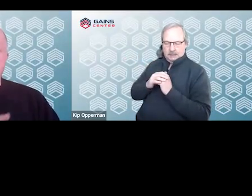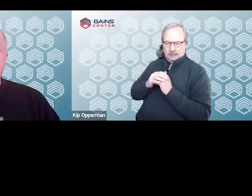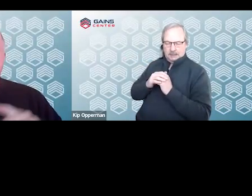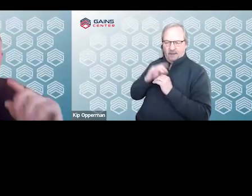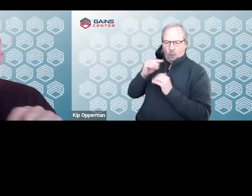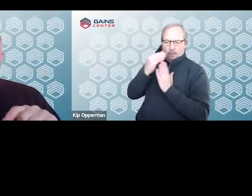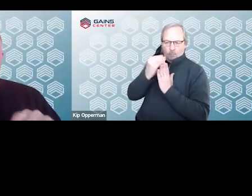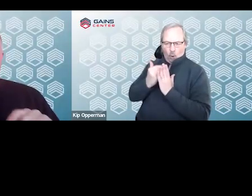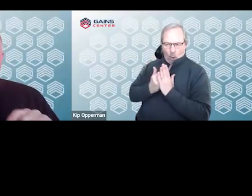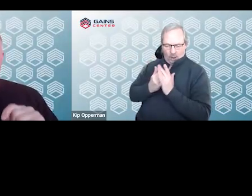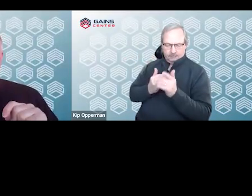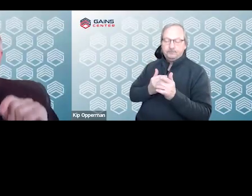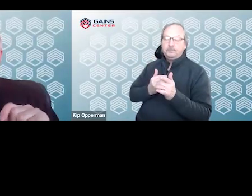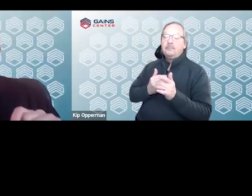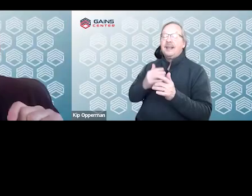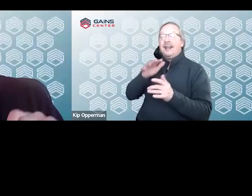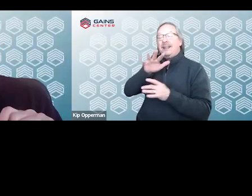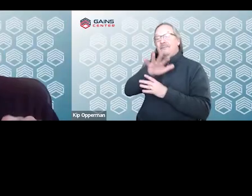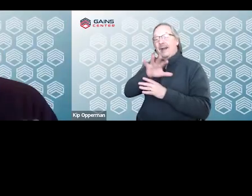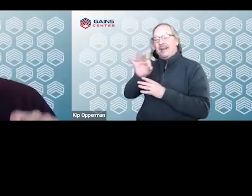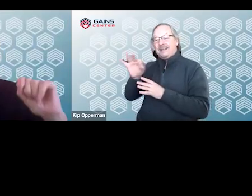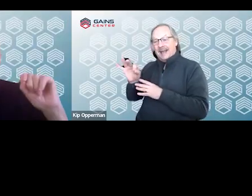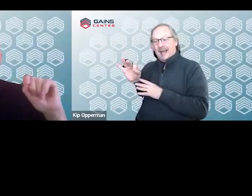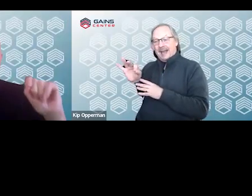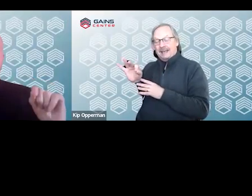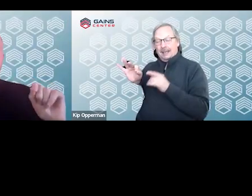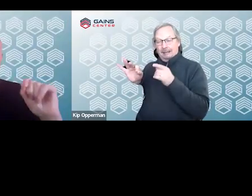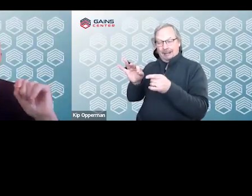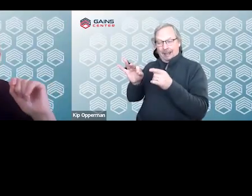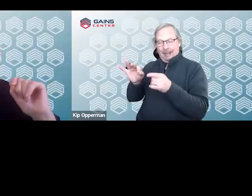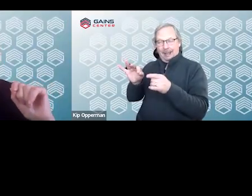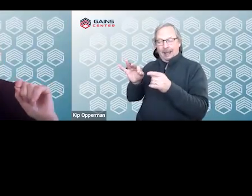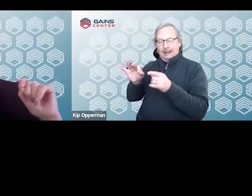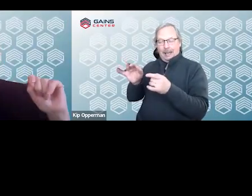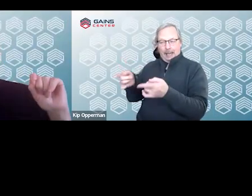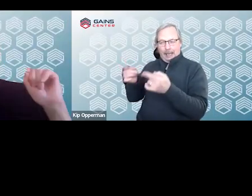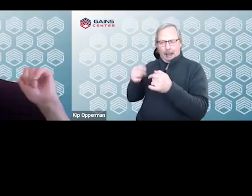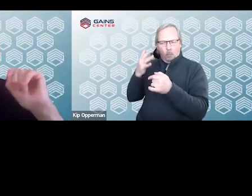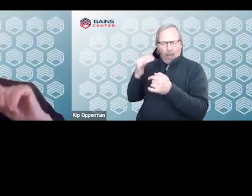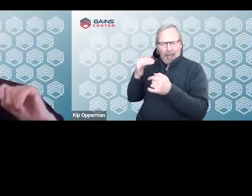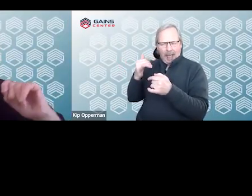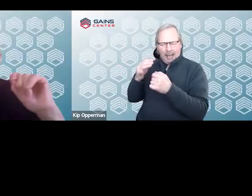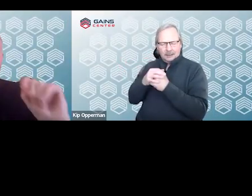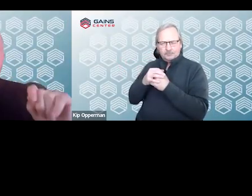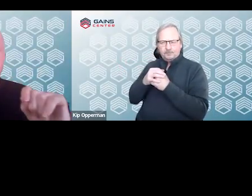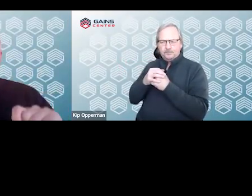And the $599 came because there was a belief